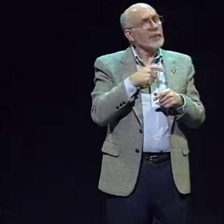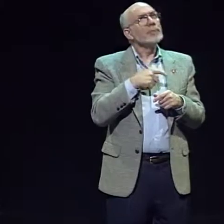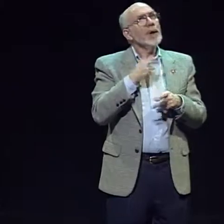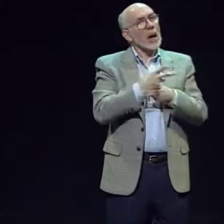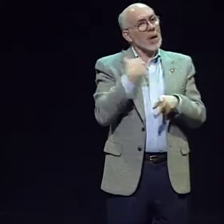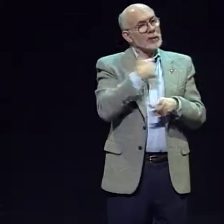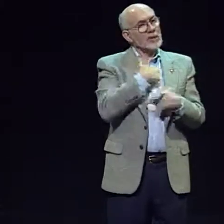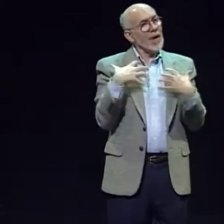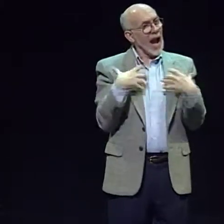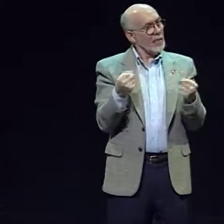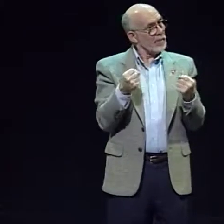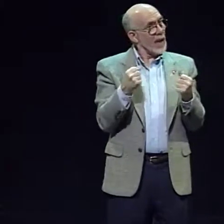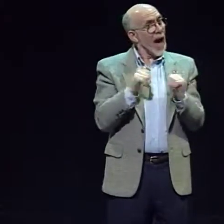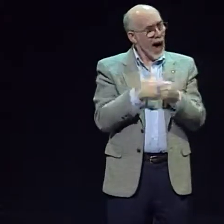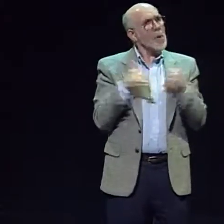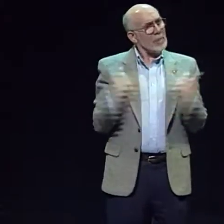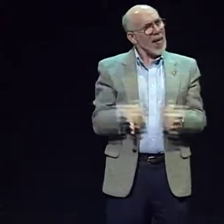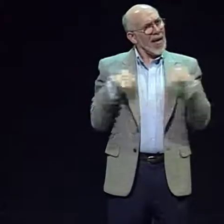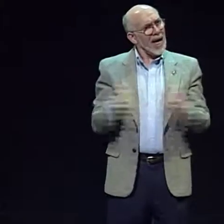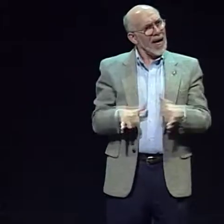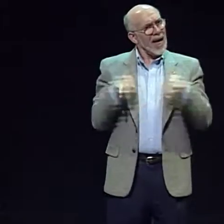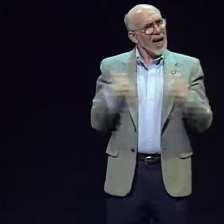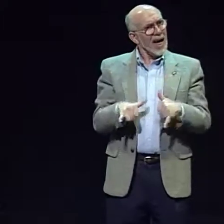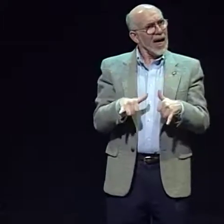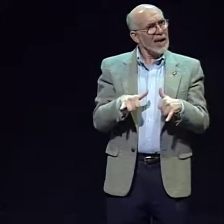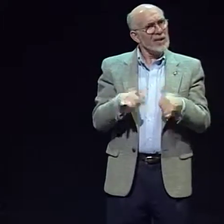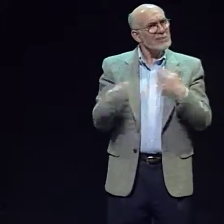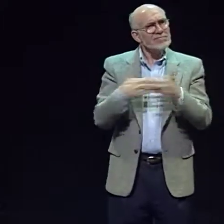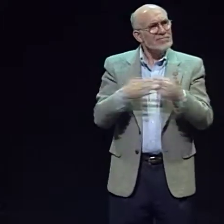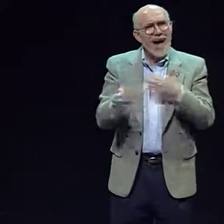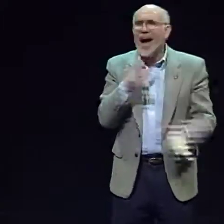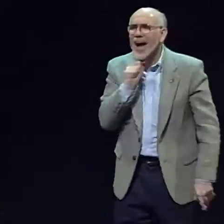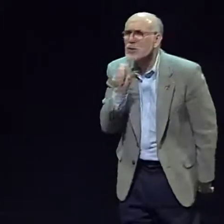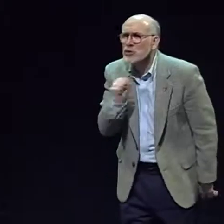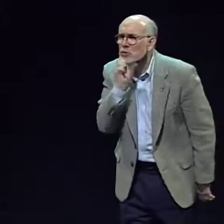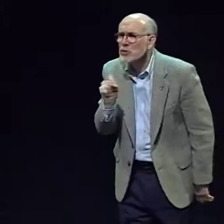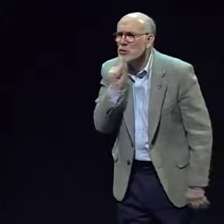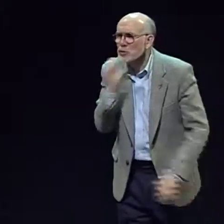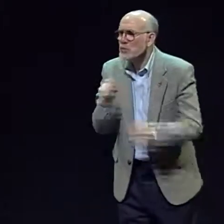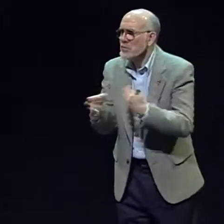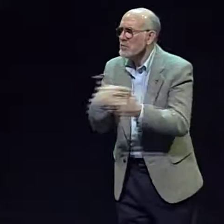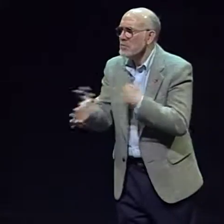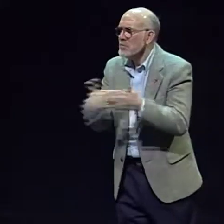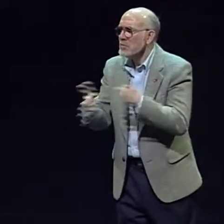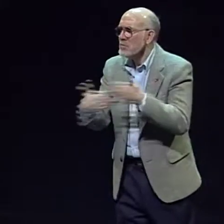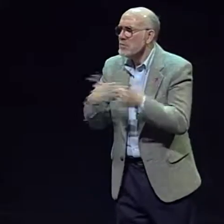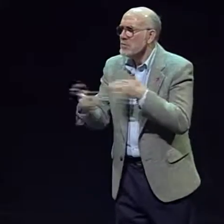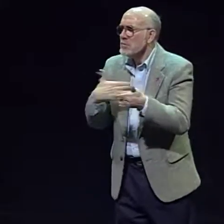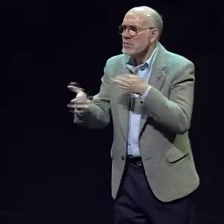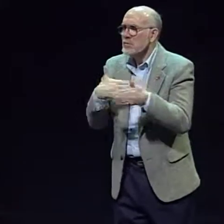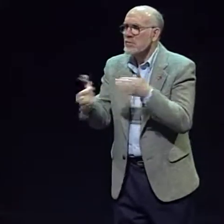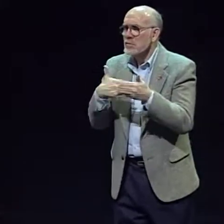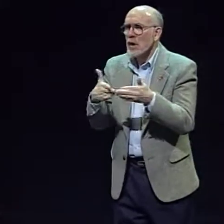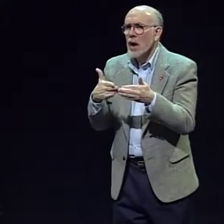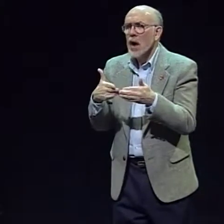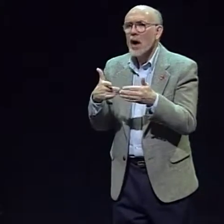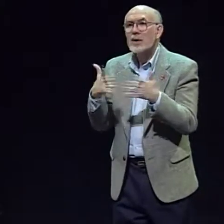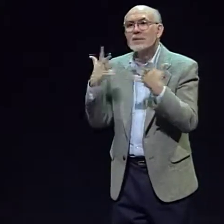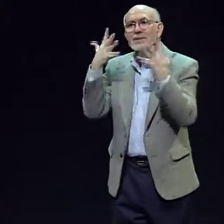DO YOU RECALL THAT TO KEEP OURSELVES HEALTHY, WE NEED TO PLAY REGARDLESS OF ONE'S AGE?